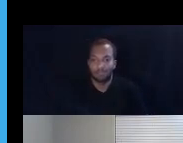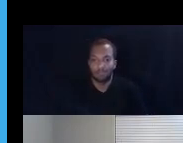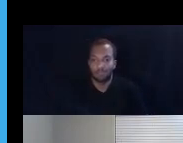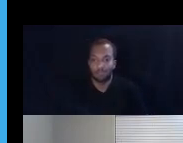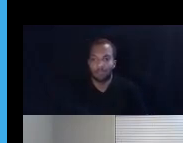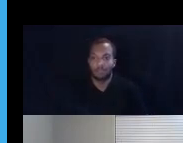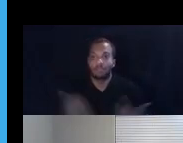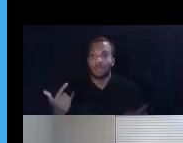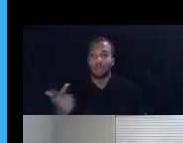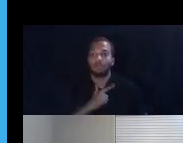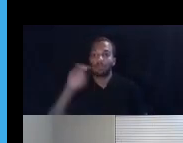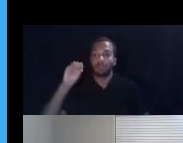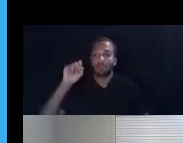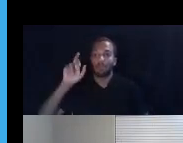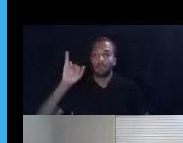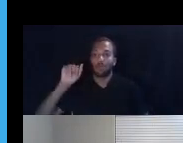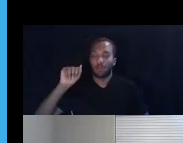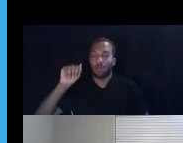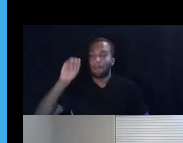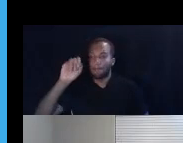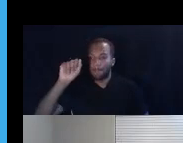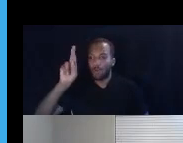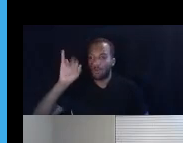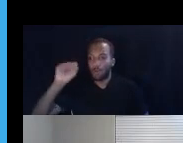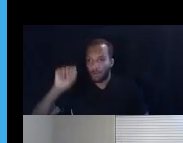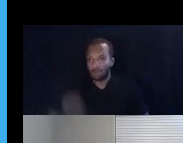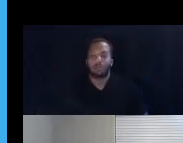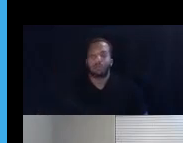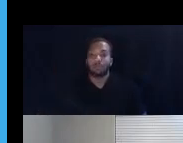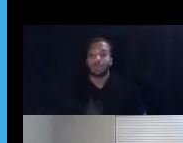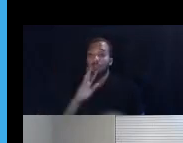So, in terms of a structure or a system in place,